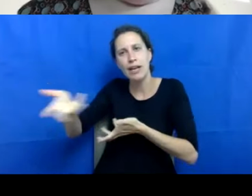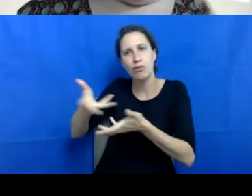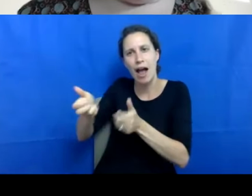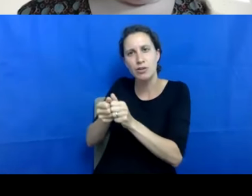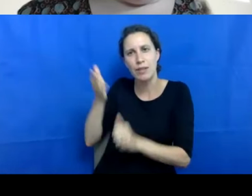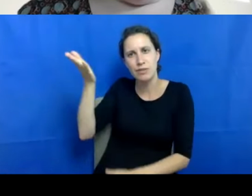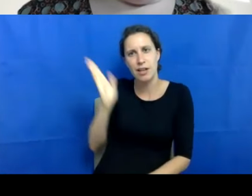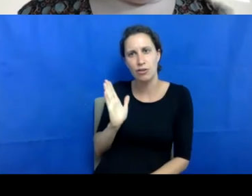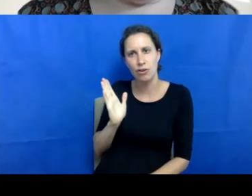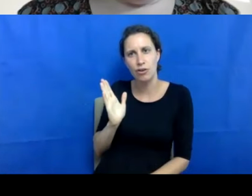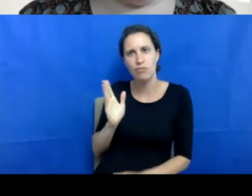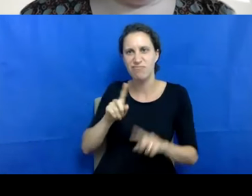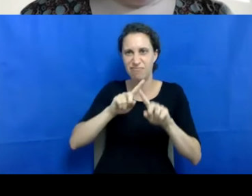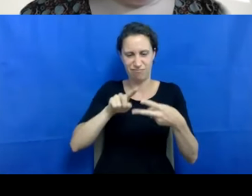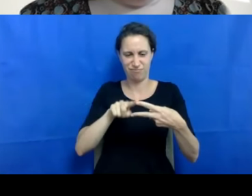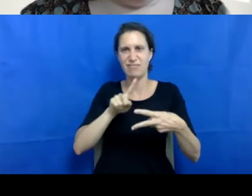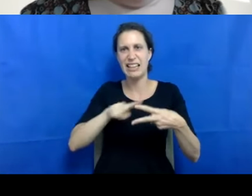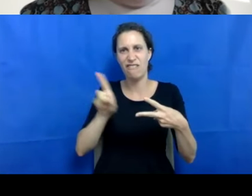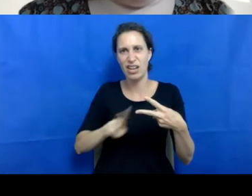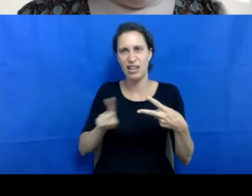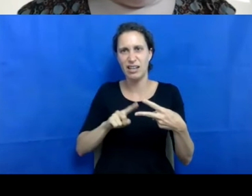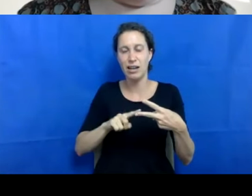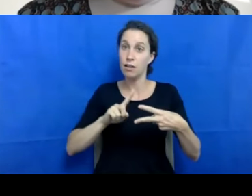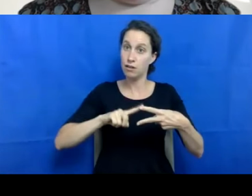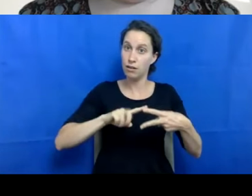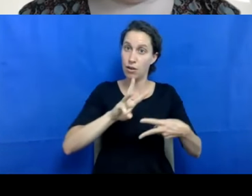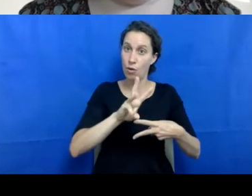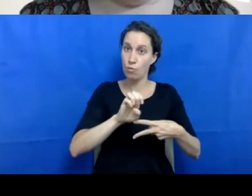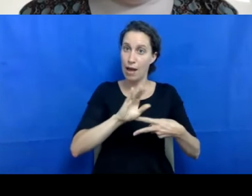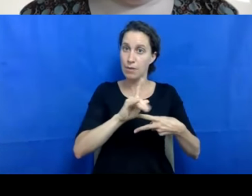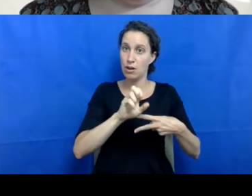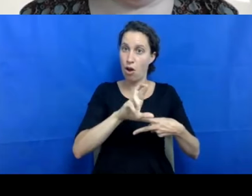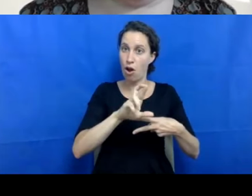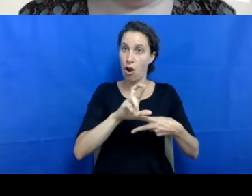In Zoom webinar, the participants are in listen-only mode and they cannot unmute themselves.